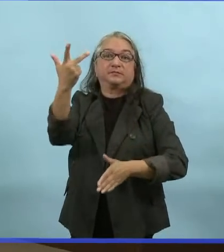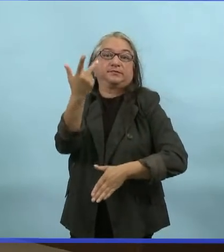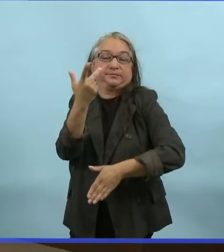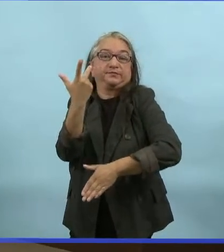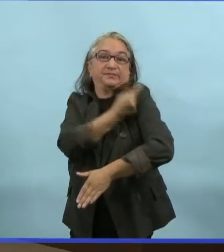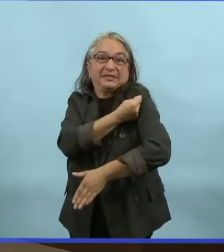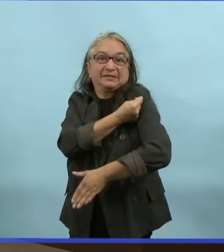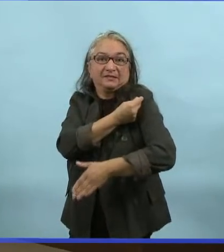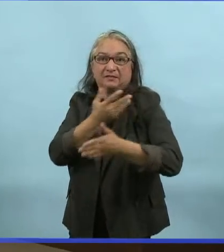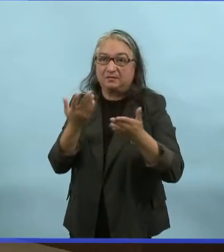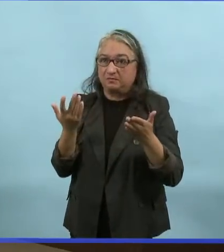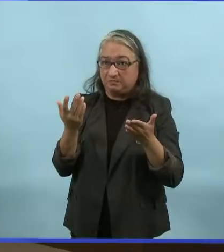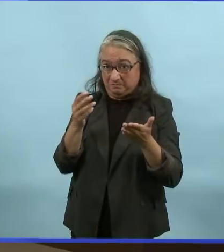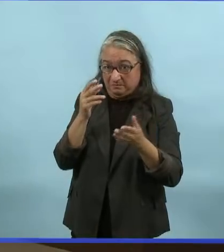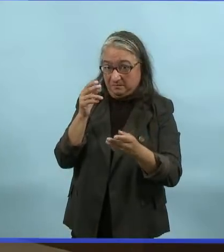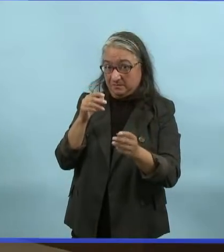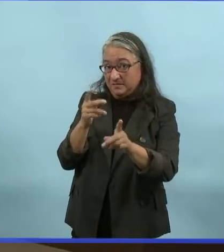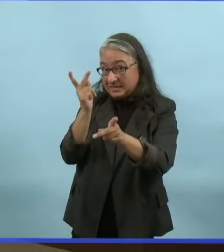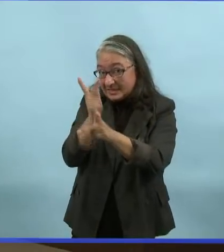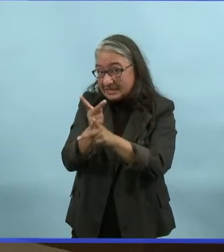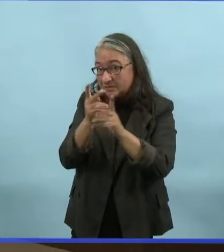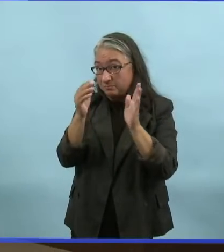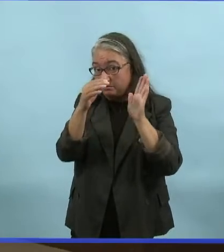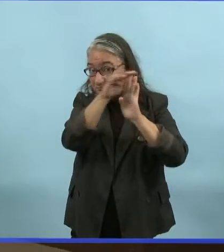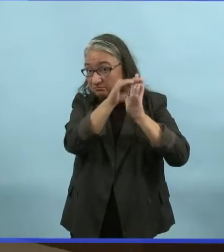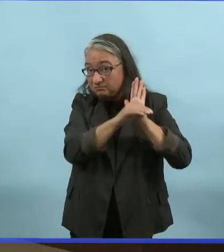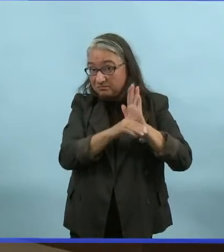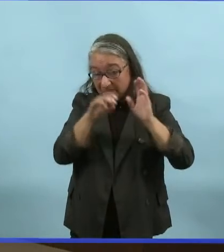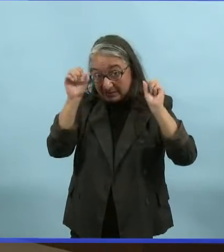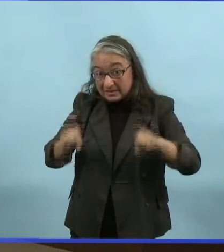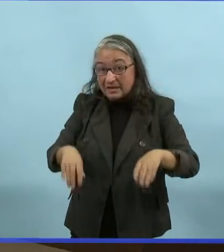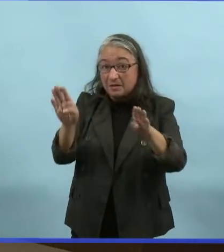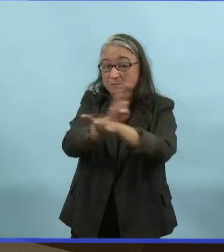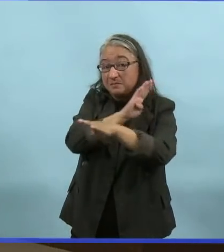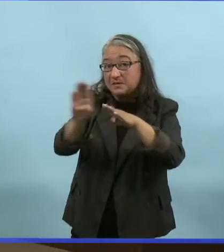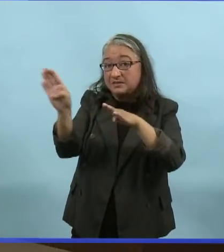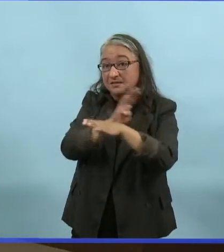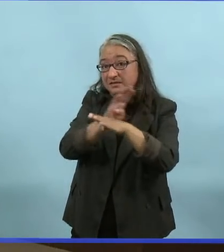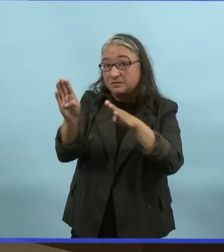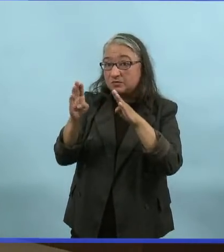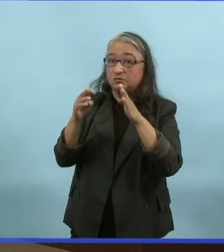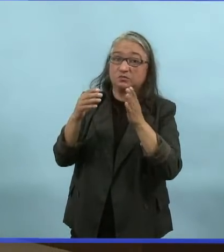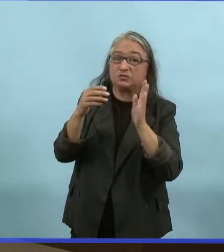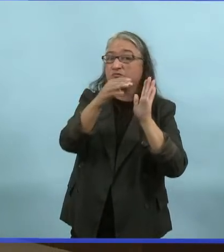that a something that businesses can do what what will be the recommendation going forward